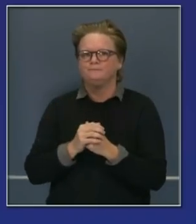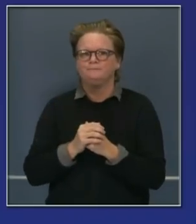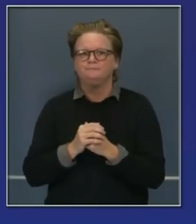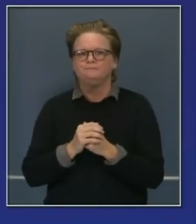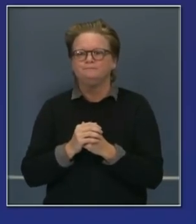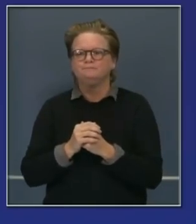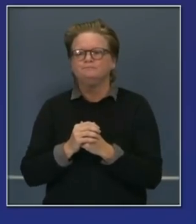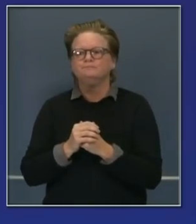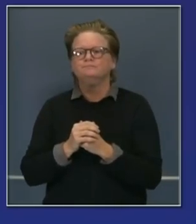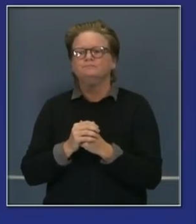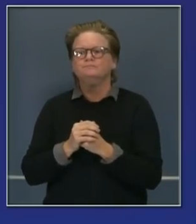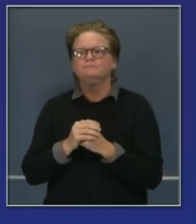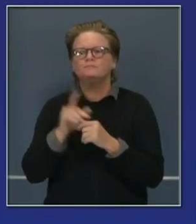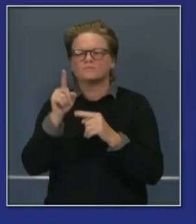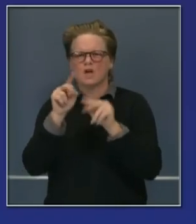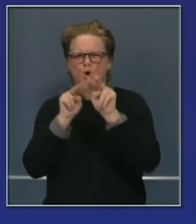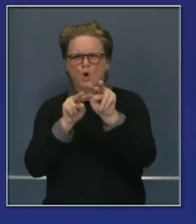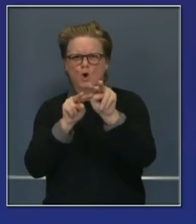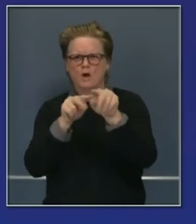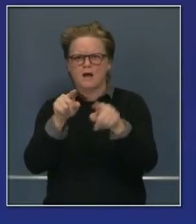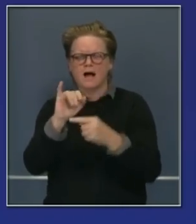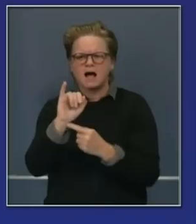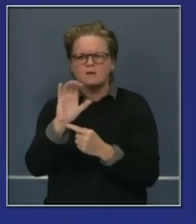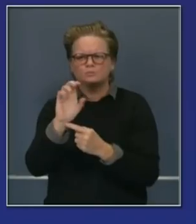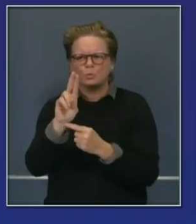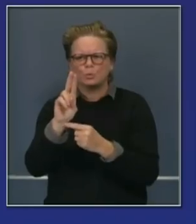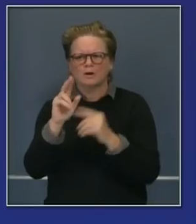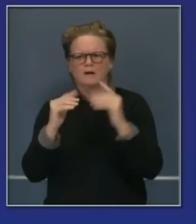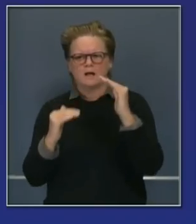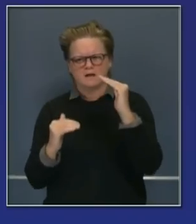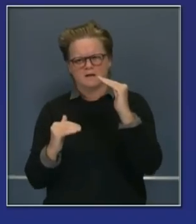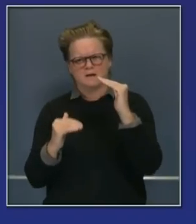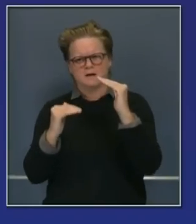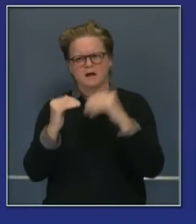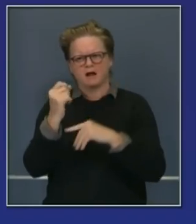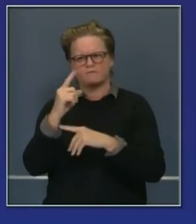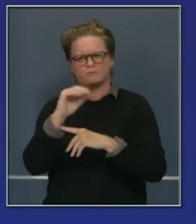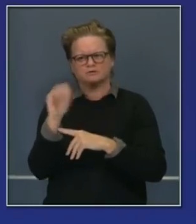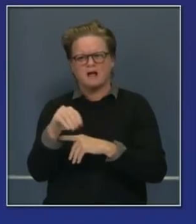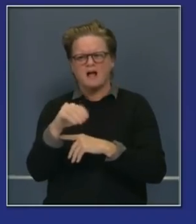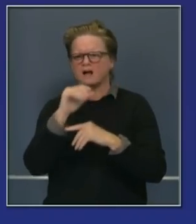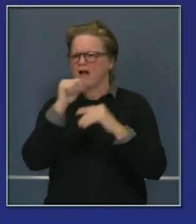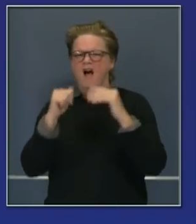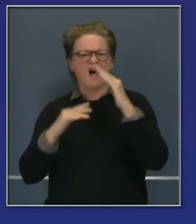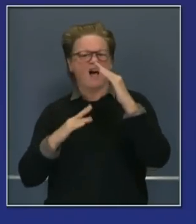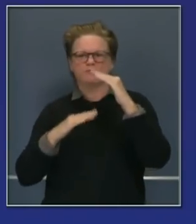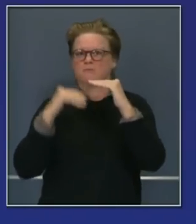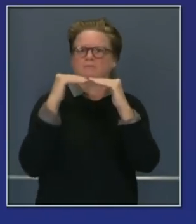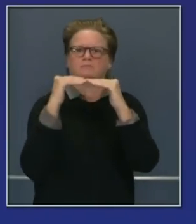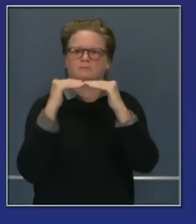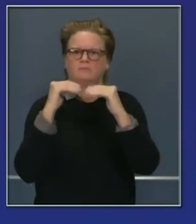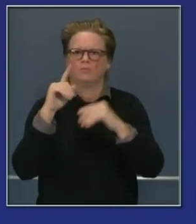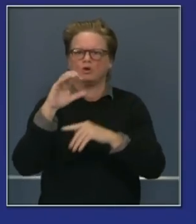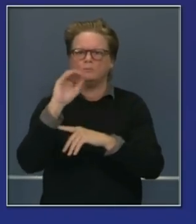. 27.3 PERCENT INCREASE IN THE NUMBER OF TOTAL ICU ADMISSIONS OVER A 14 DAY PERIOD. THAT'S TAKE A LOOK AT WHAT THAT MEANS IN TERMS OF OUR CRITICAL CARE CAPACITY THROUGHOUT THE